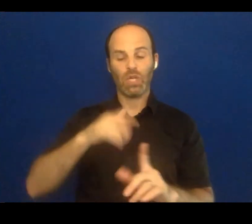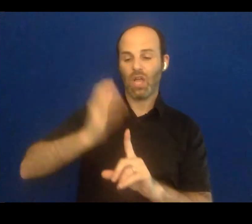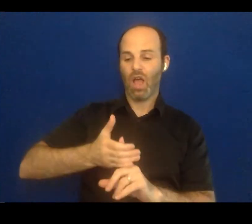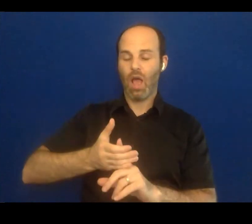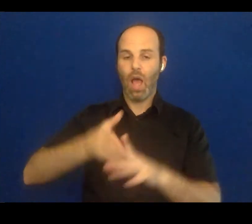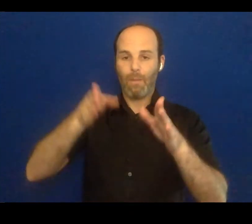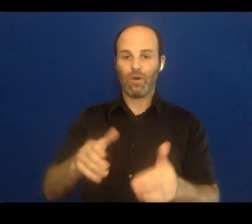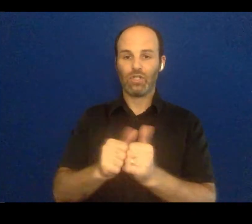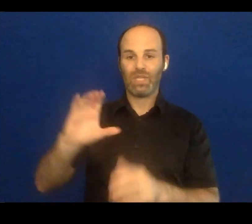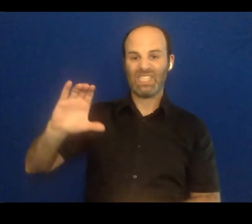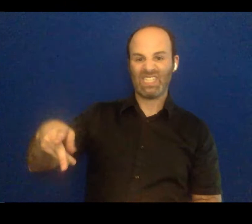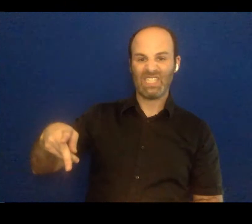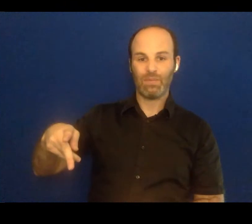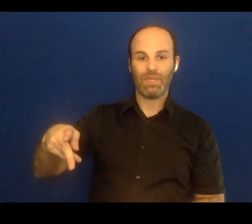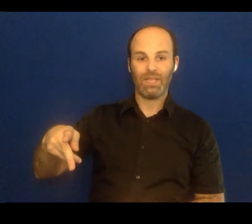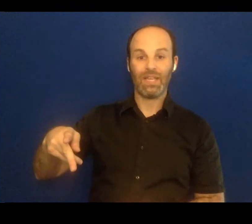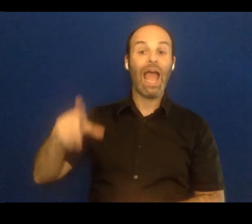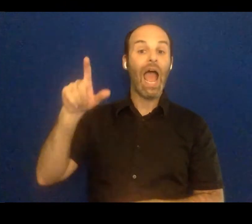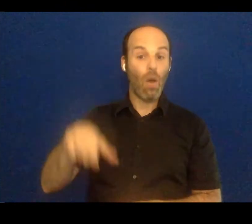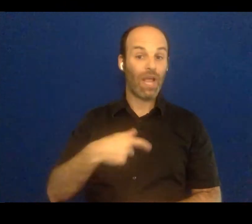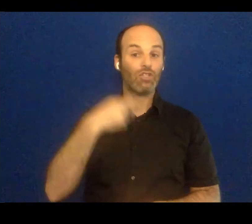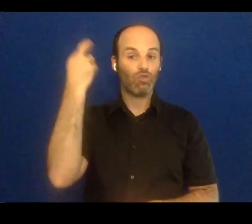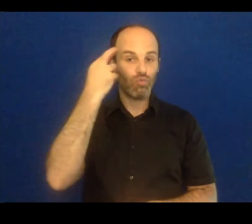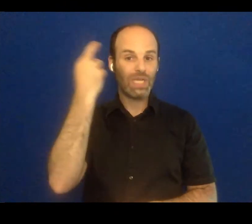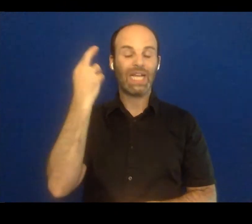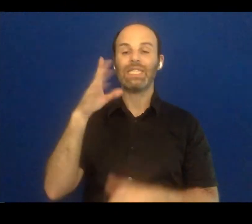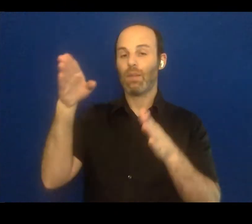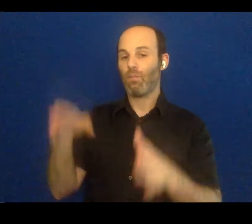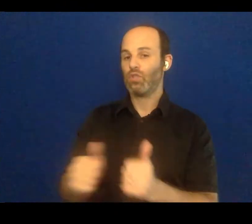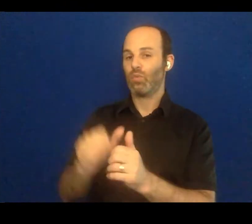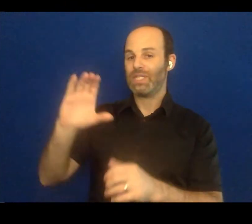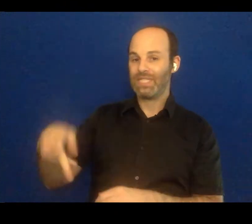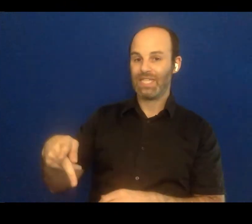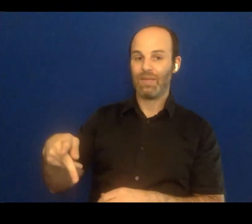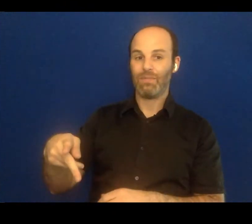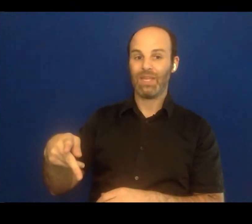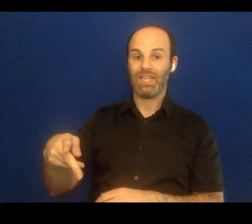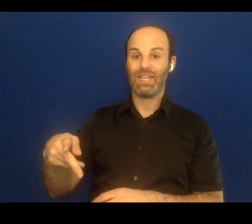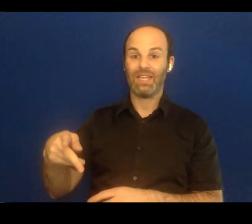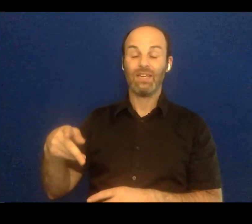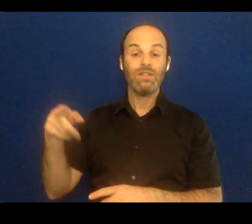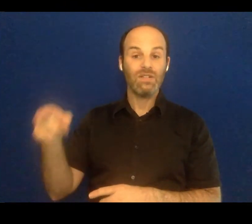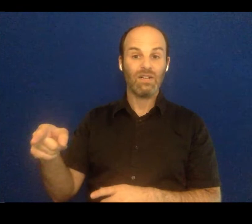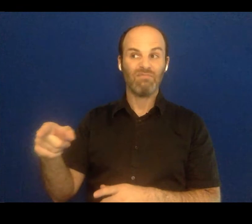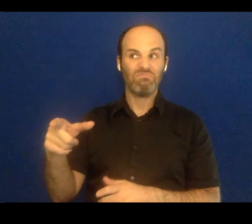SOMEONE IS CEREBRAL PALSY.